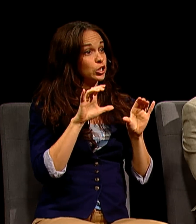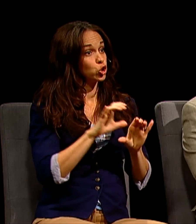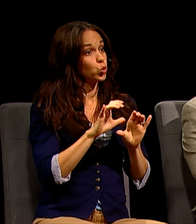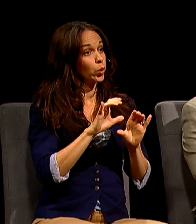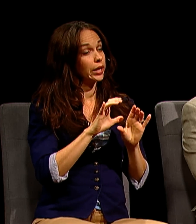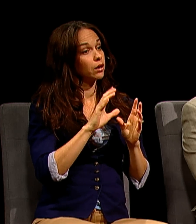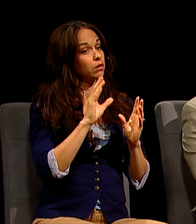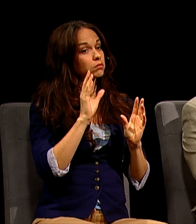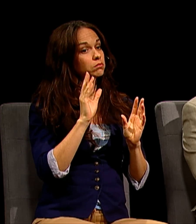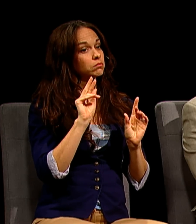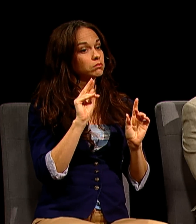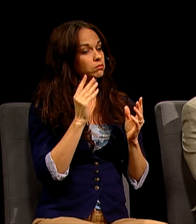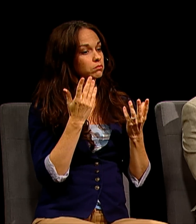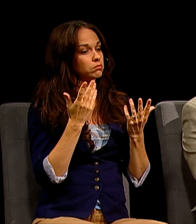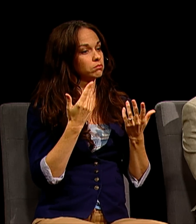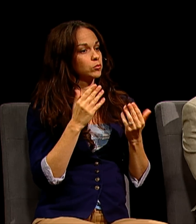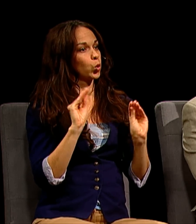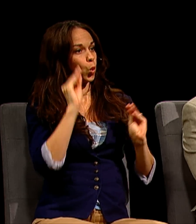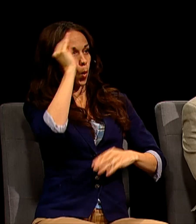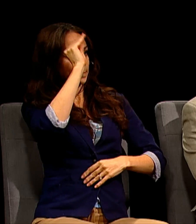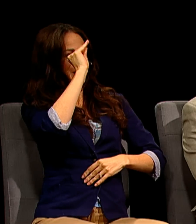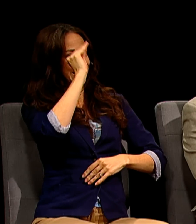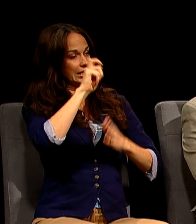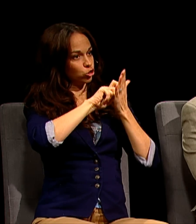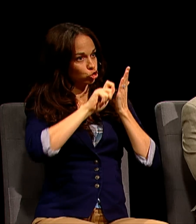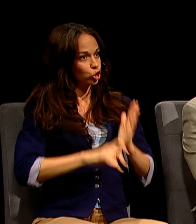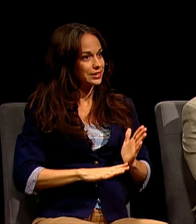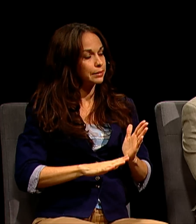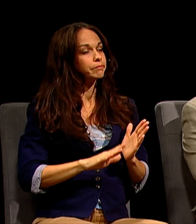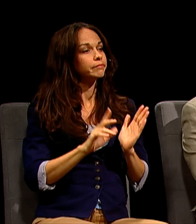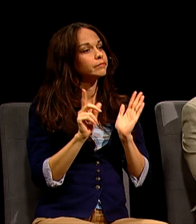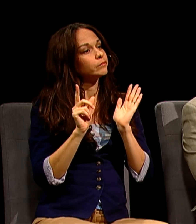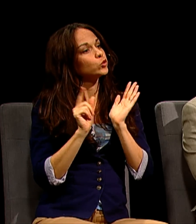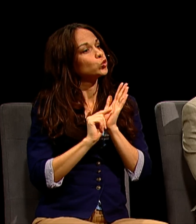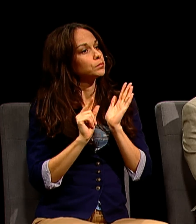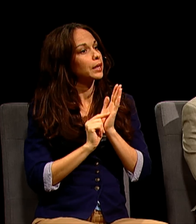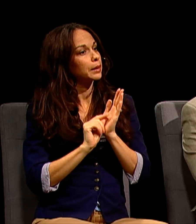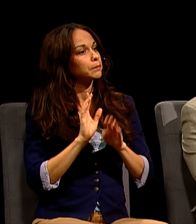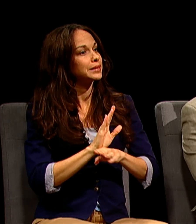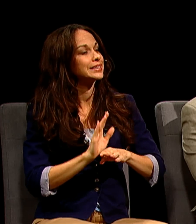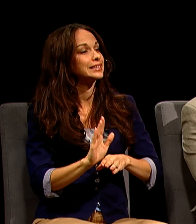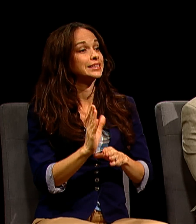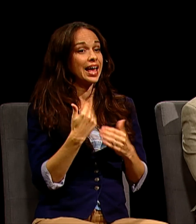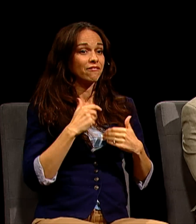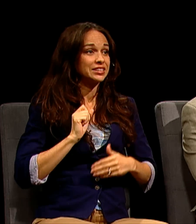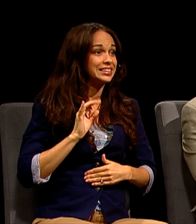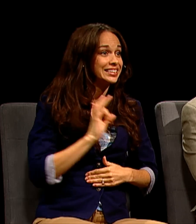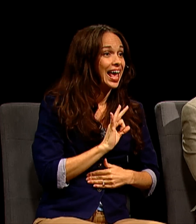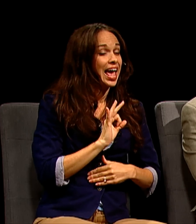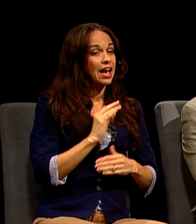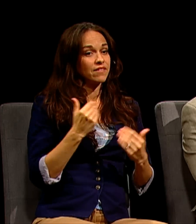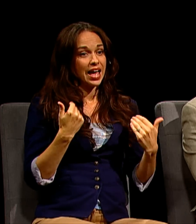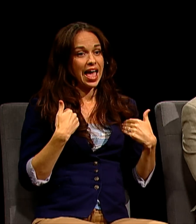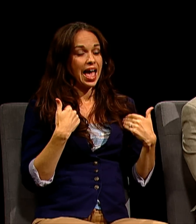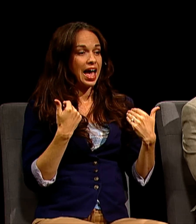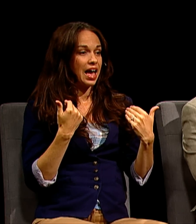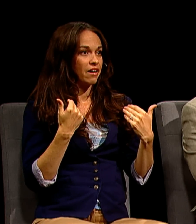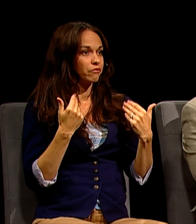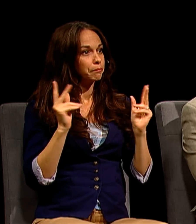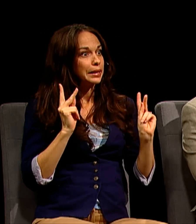In resources, in person power, in having a staff to go out and try to find as we always try to do the best